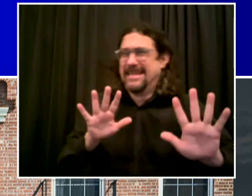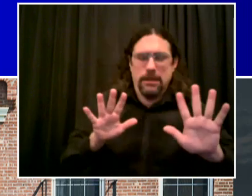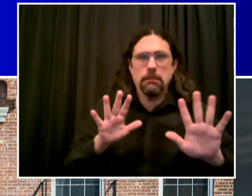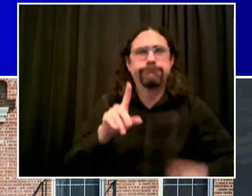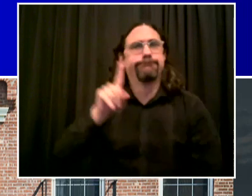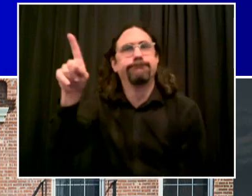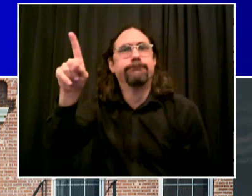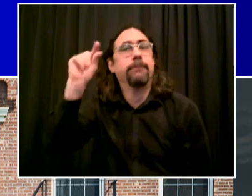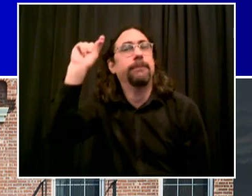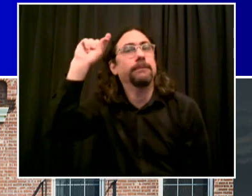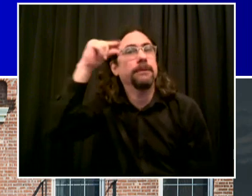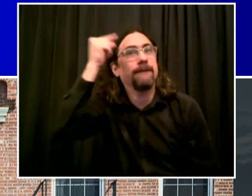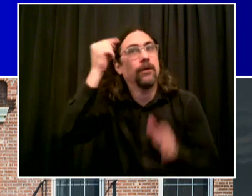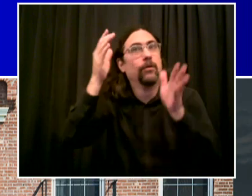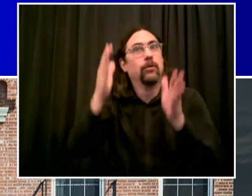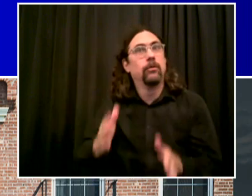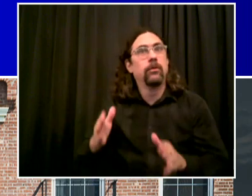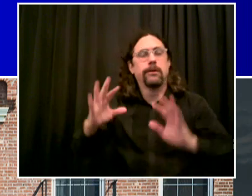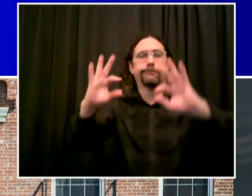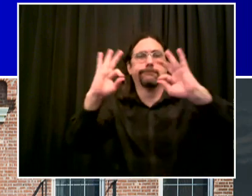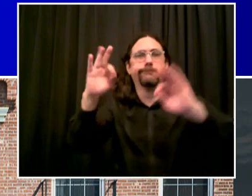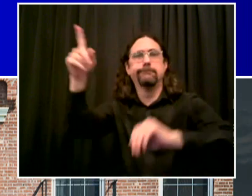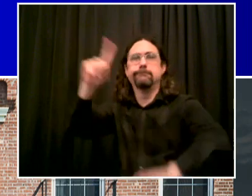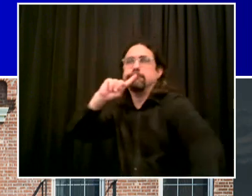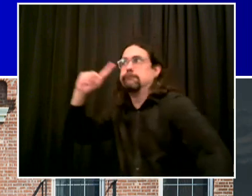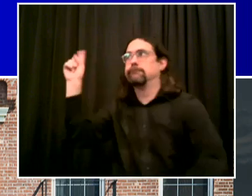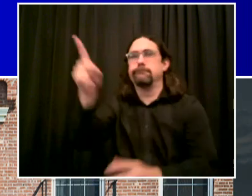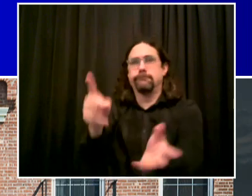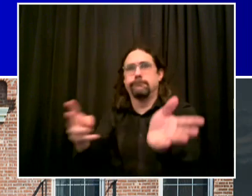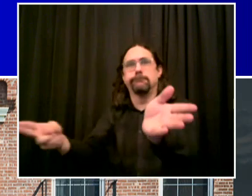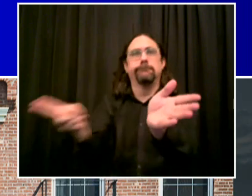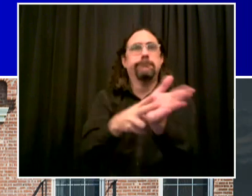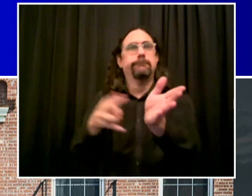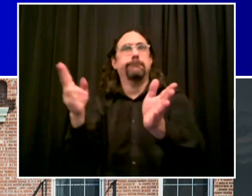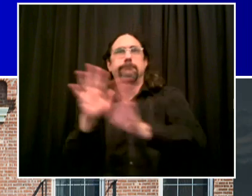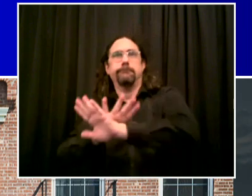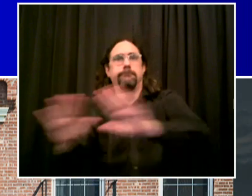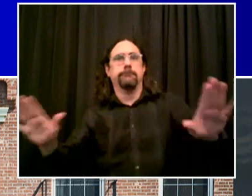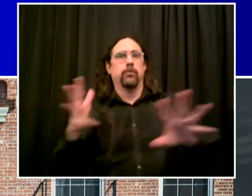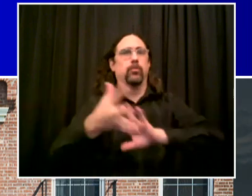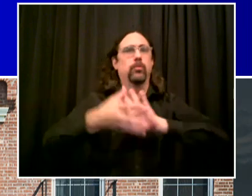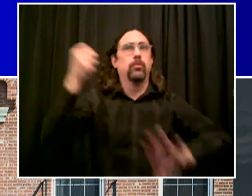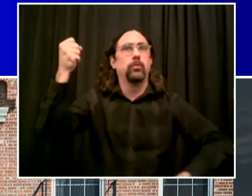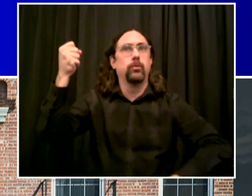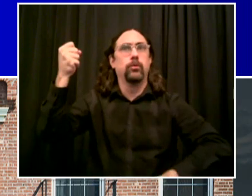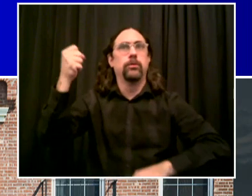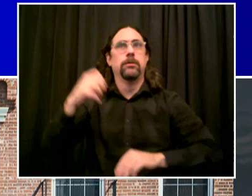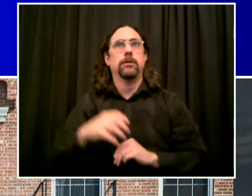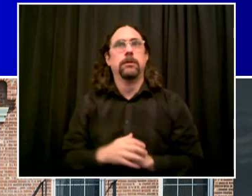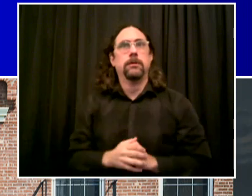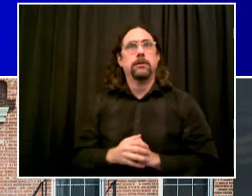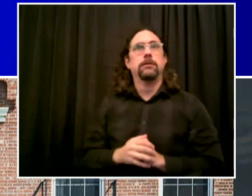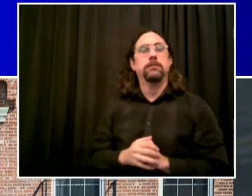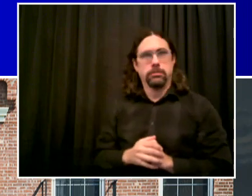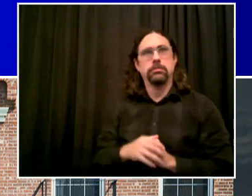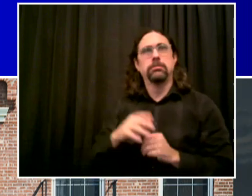SIGNED AN EXECUTIVE ORDER INVOLVING PROTECTIONS FOR THOSE THAT ARE BEING EVICTED